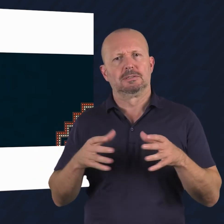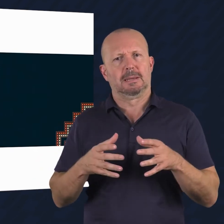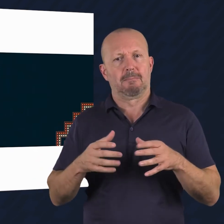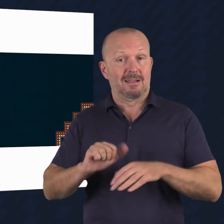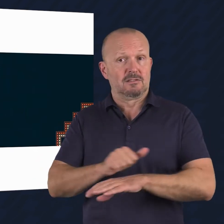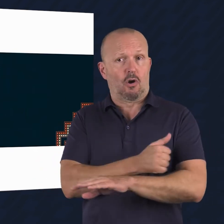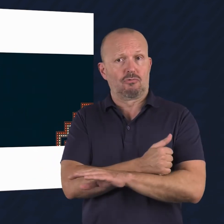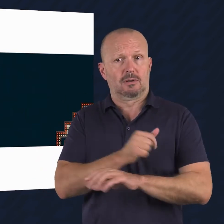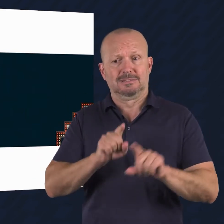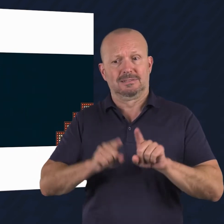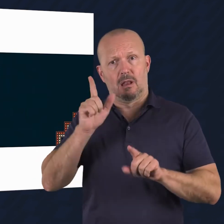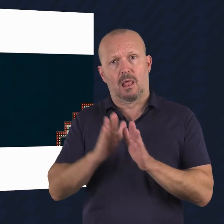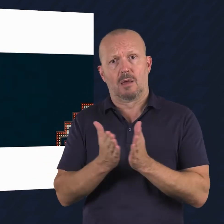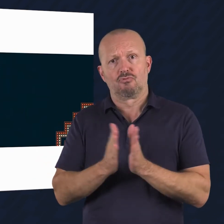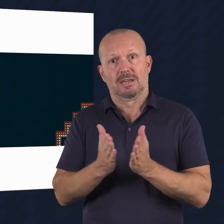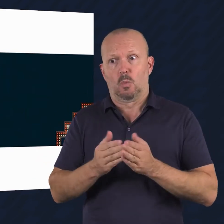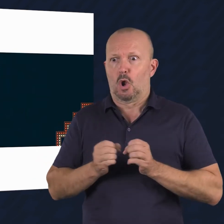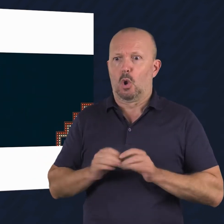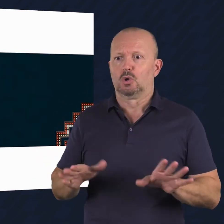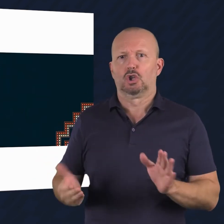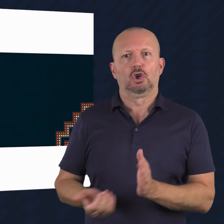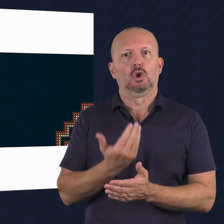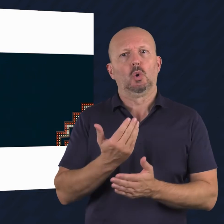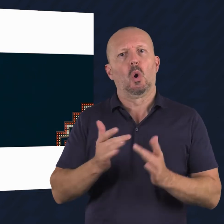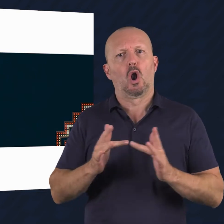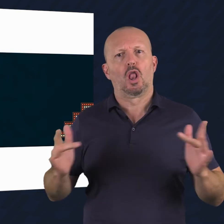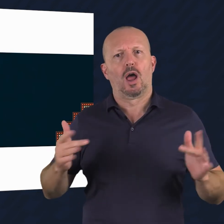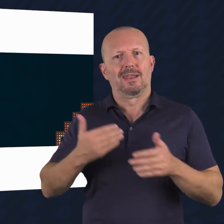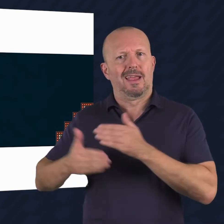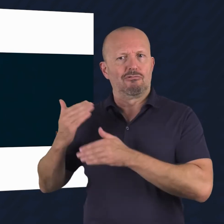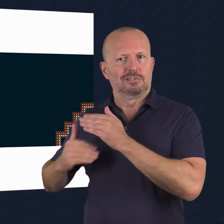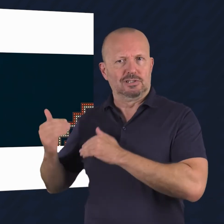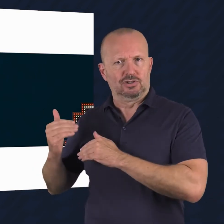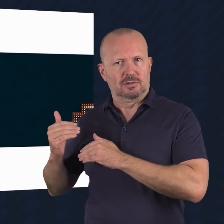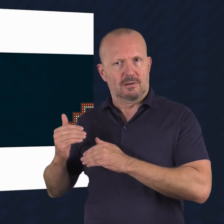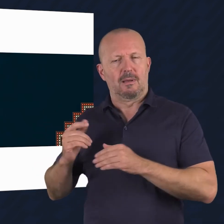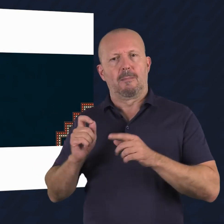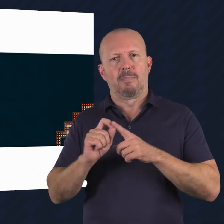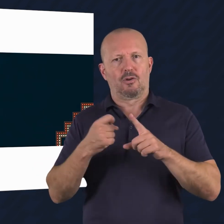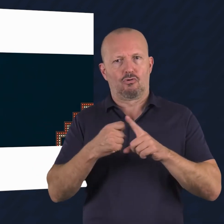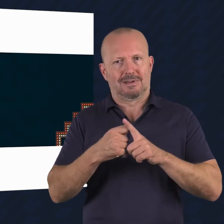launched our brand new online heritage platform called Pae Koroki Tauranga Archives Online.